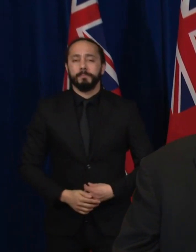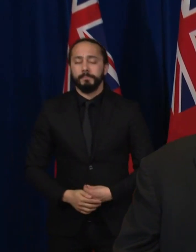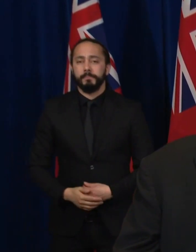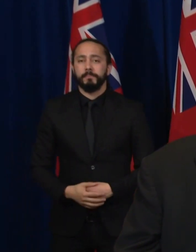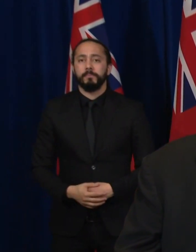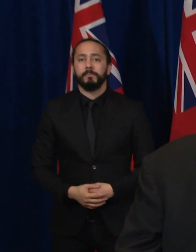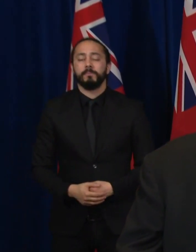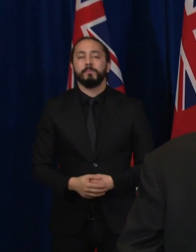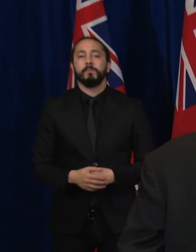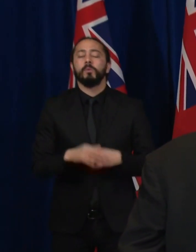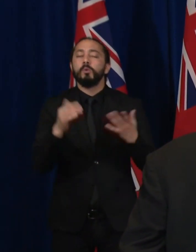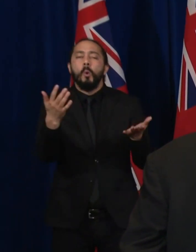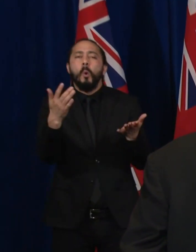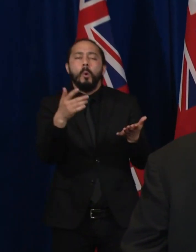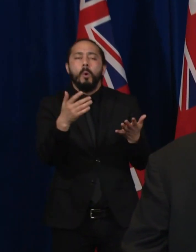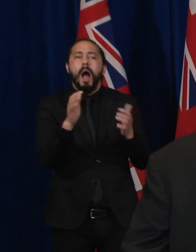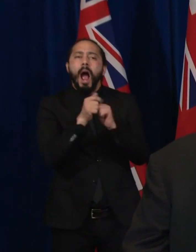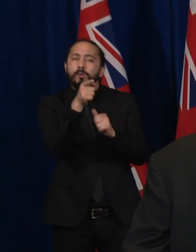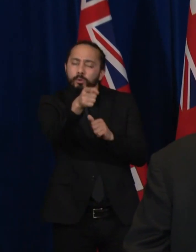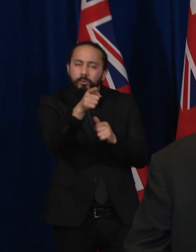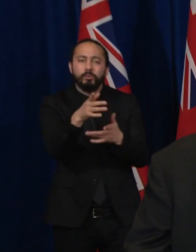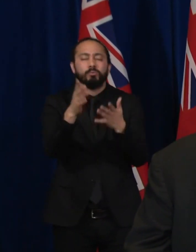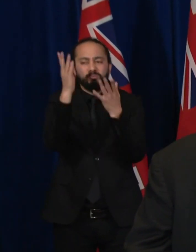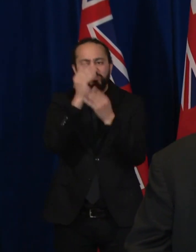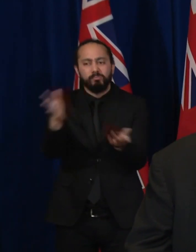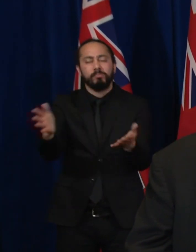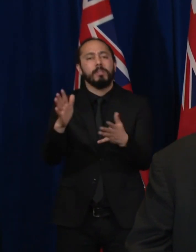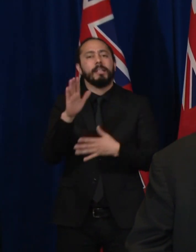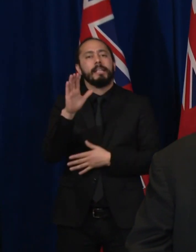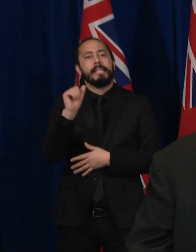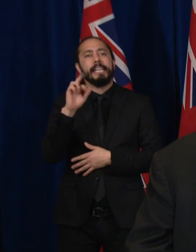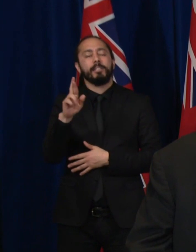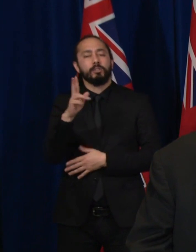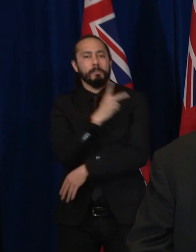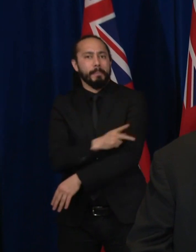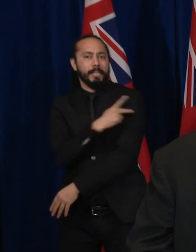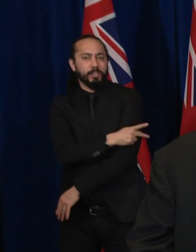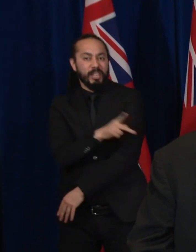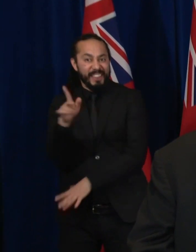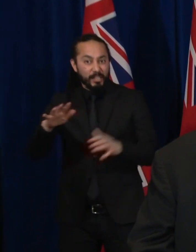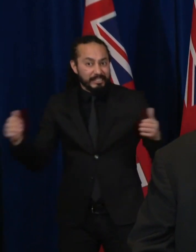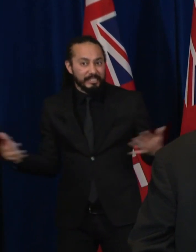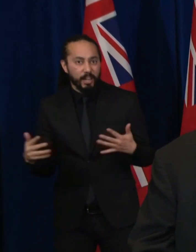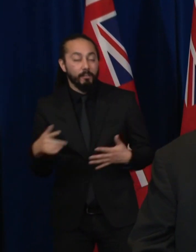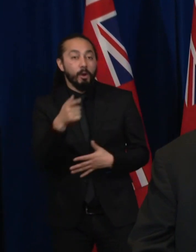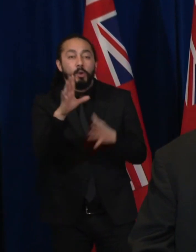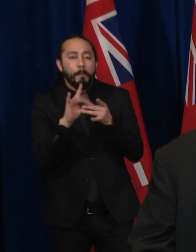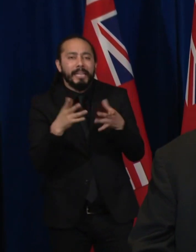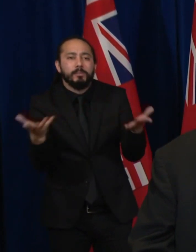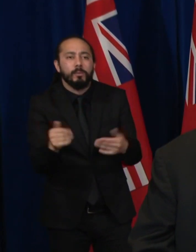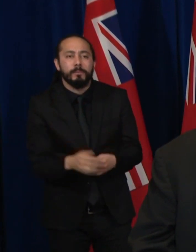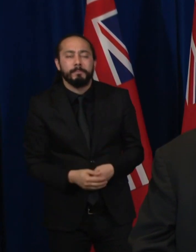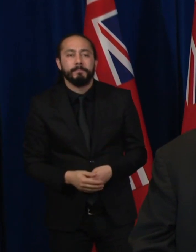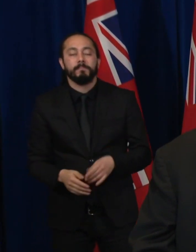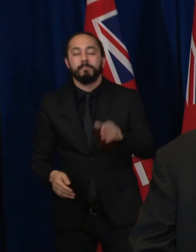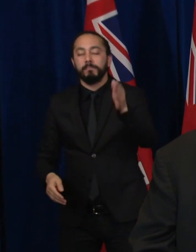They are terrified. What is your message to them? You know something? It's heartbreaking even hearing the